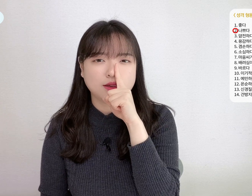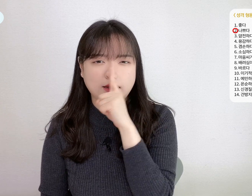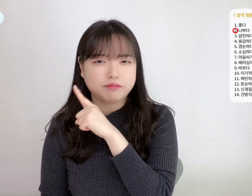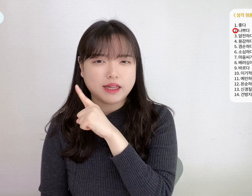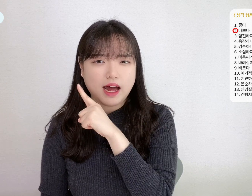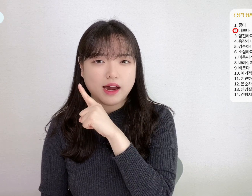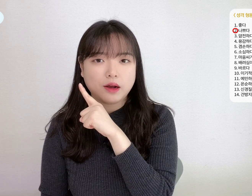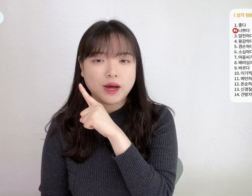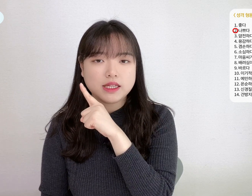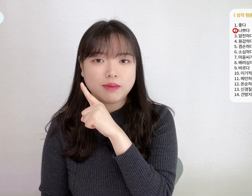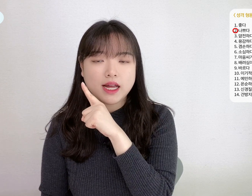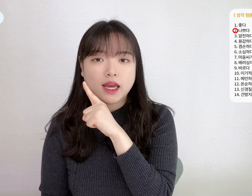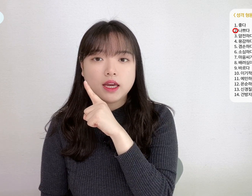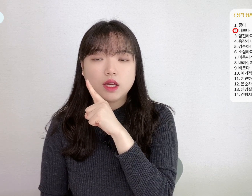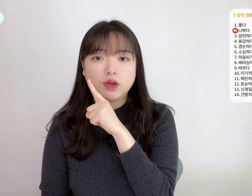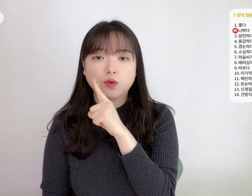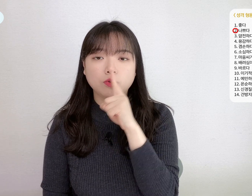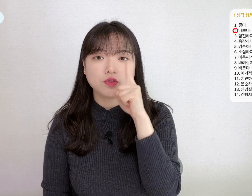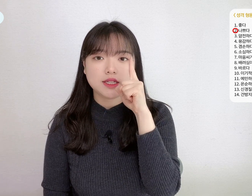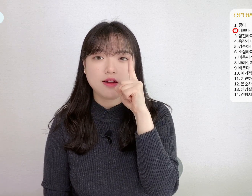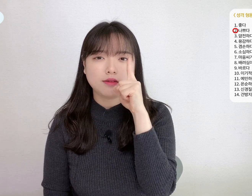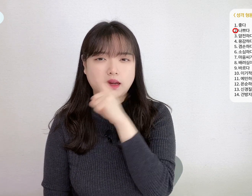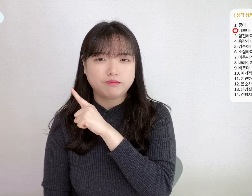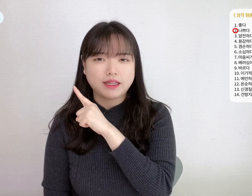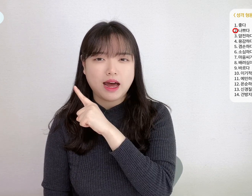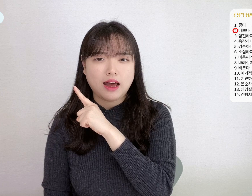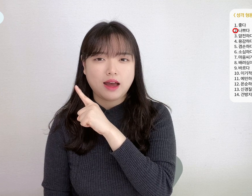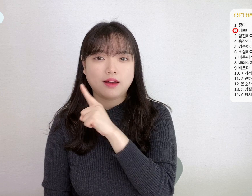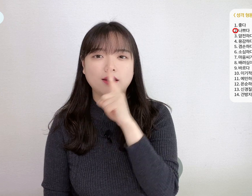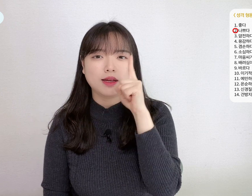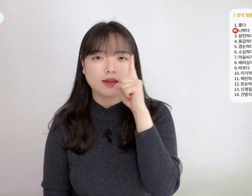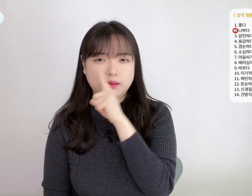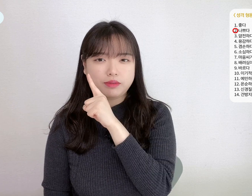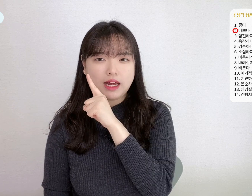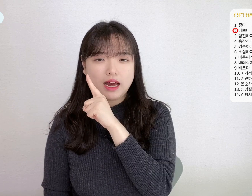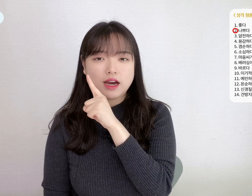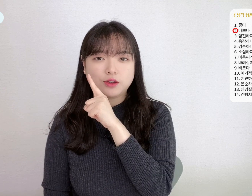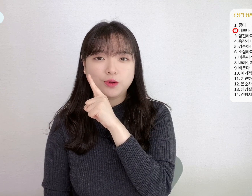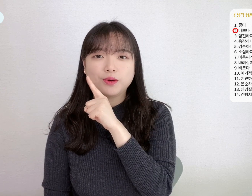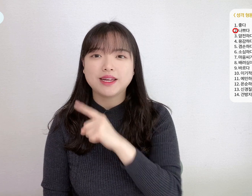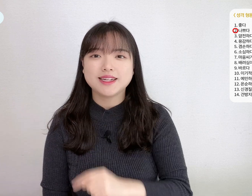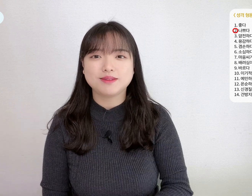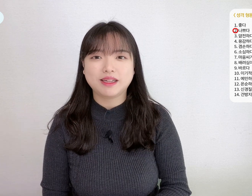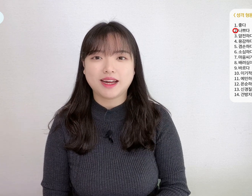and say [bad], but it's okay to say [bad] [bad] in the air over it.